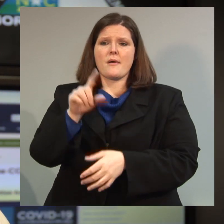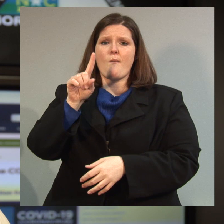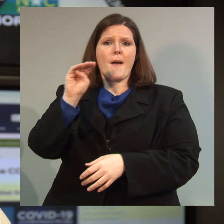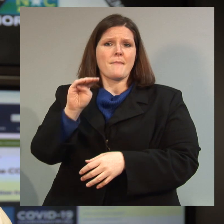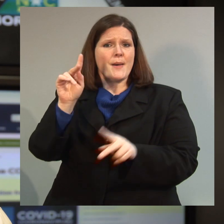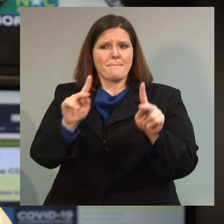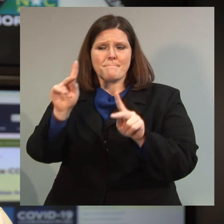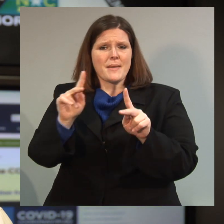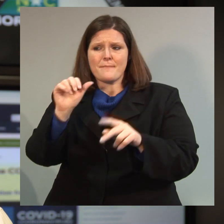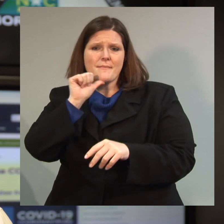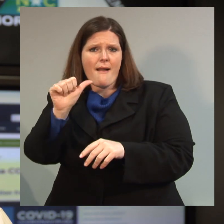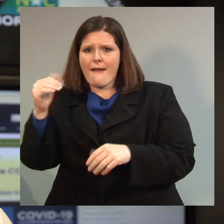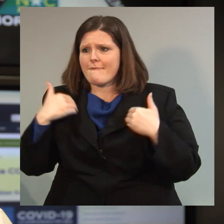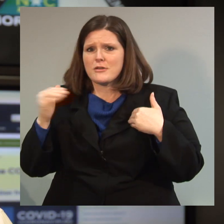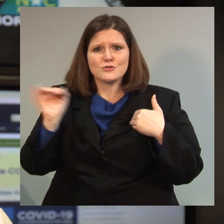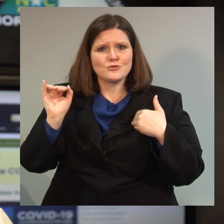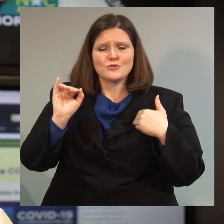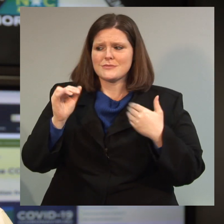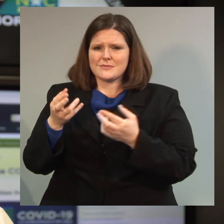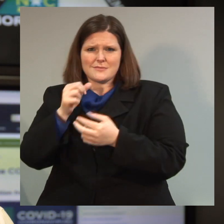insurance, the resources don’t match the need.